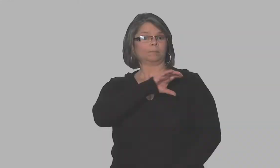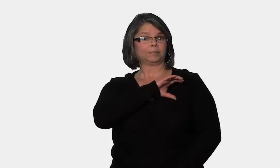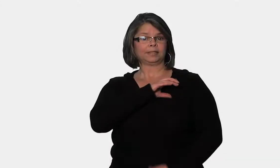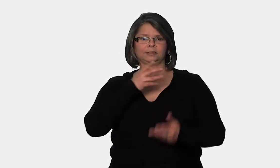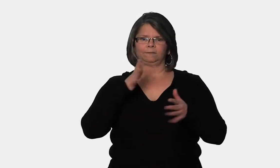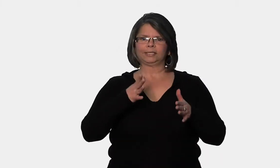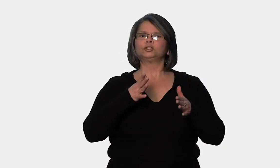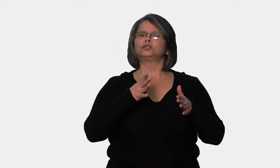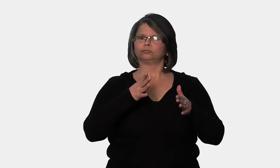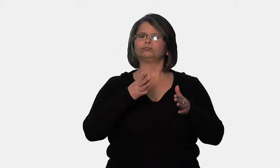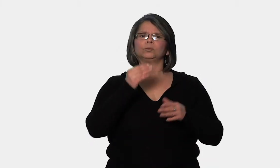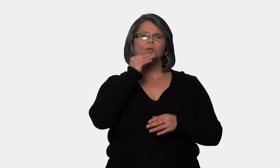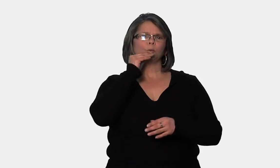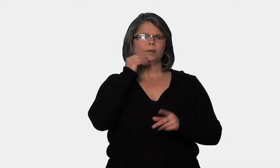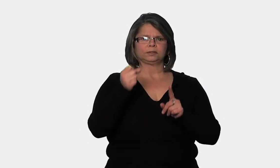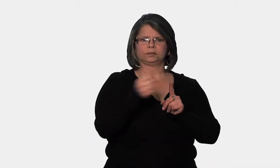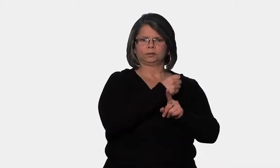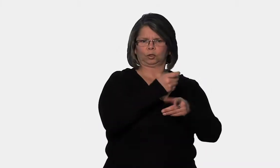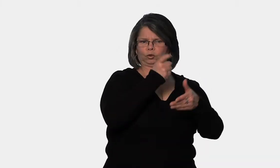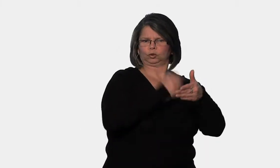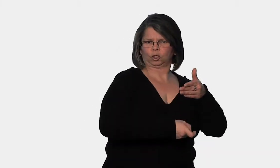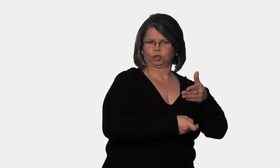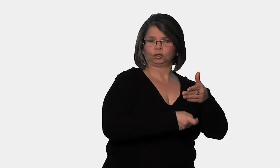After police lay a domestic assault charge,